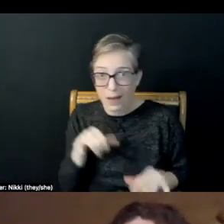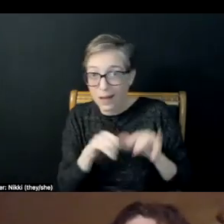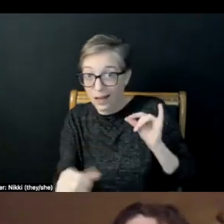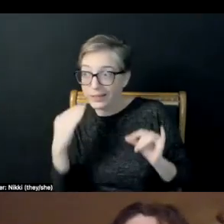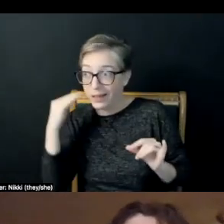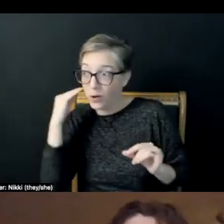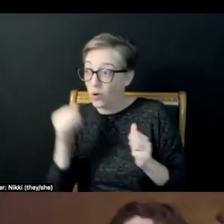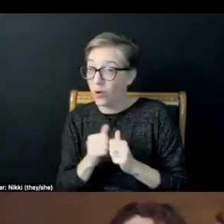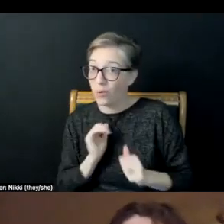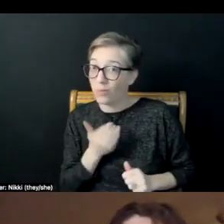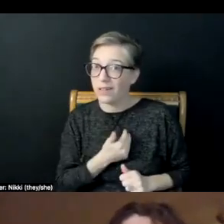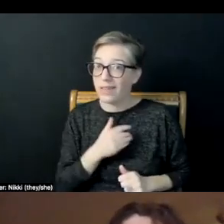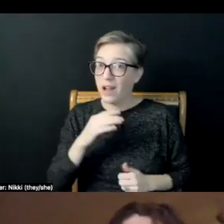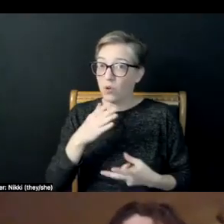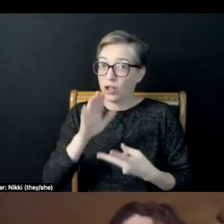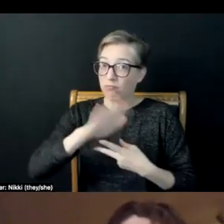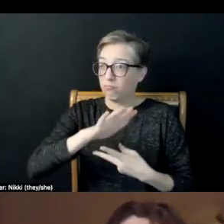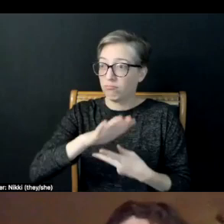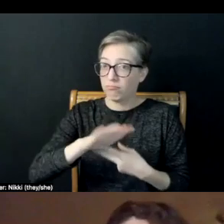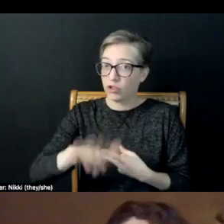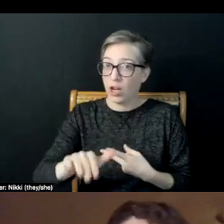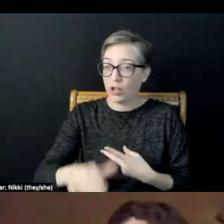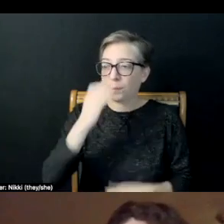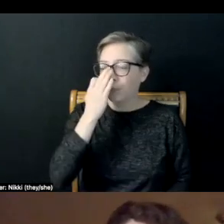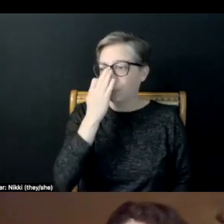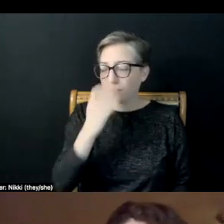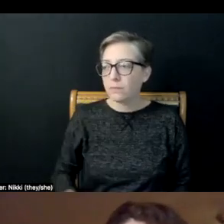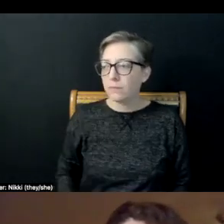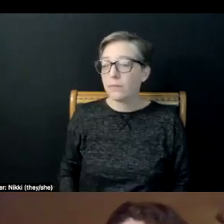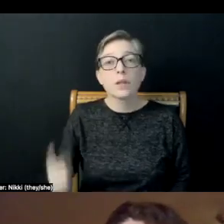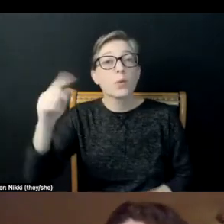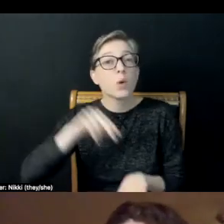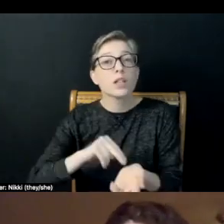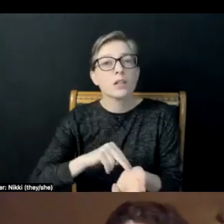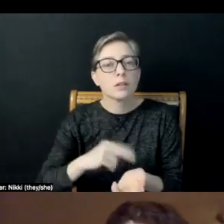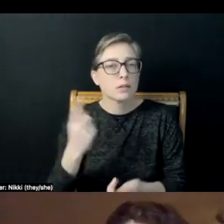One nurse in particular never seemed anything but doubtful as I tried to breastfeed.